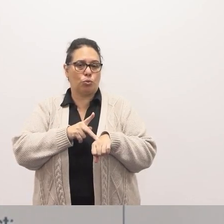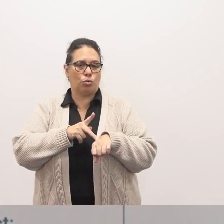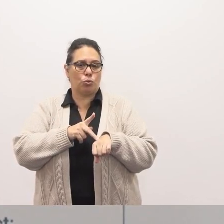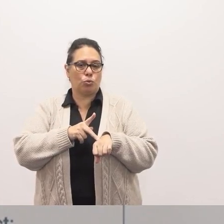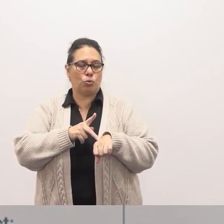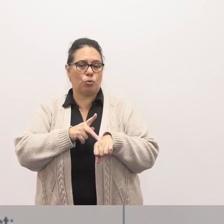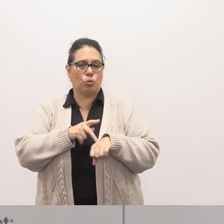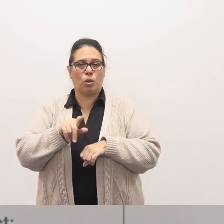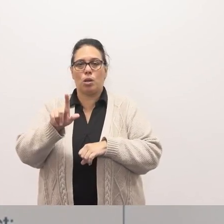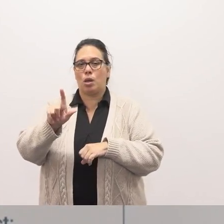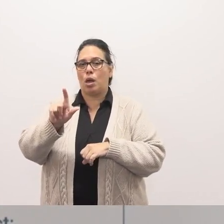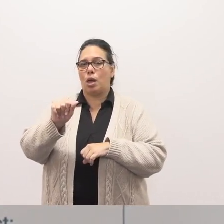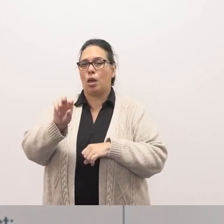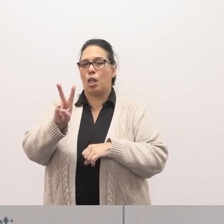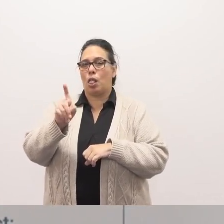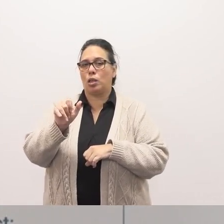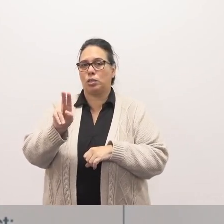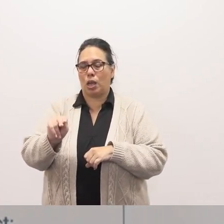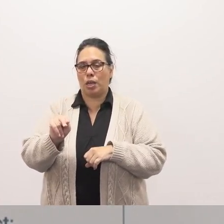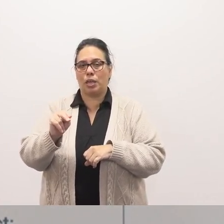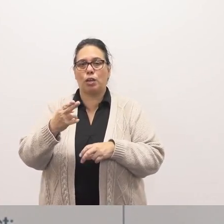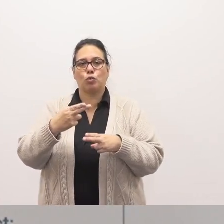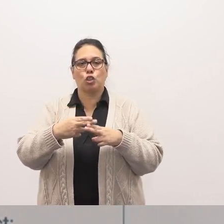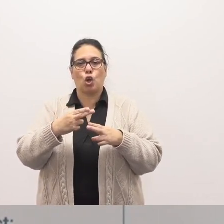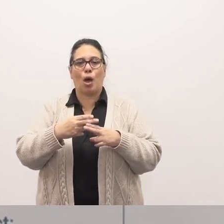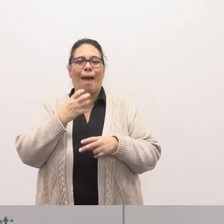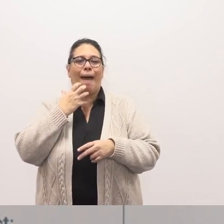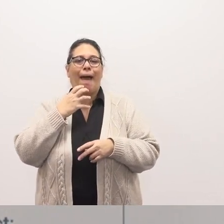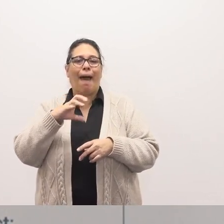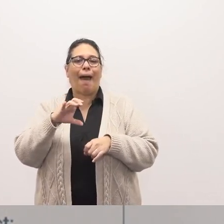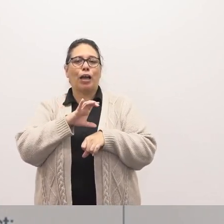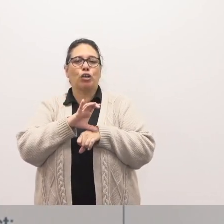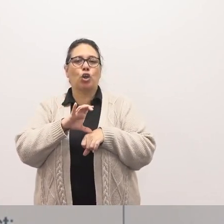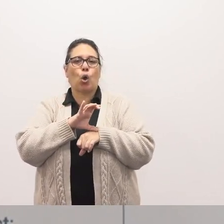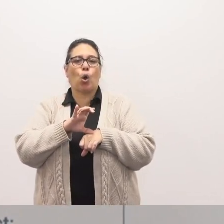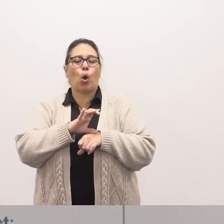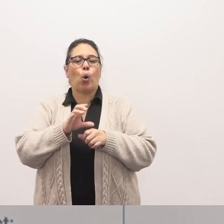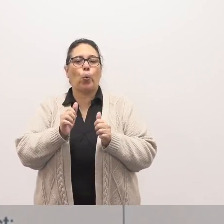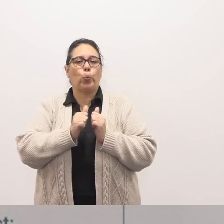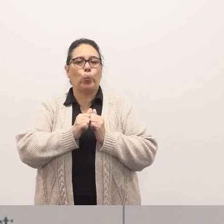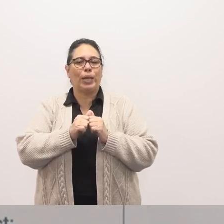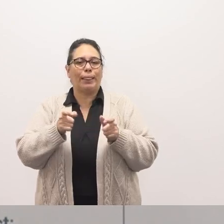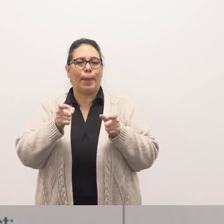and it was called Hot Cocoa with the Administration. And what they did was they celebrated